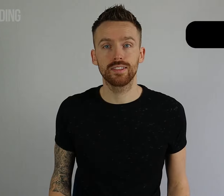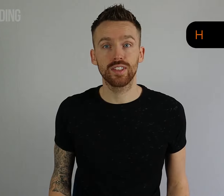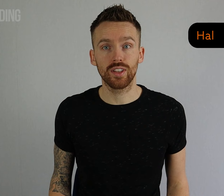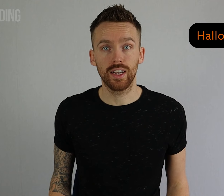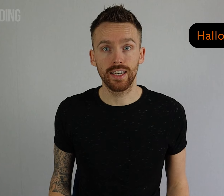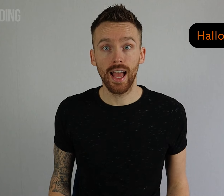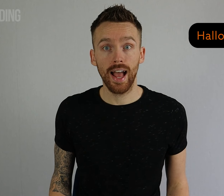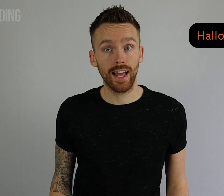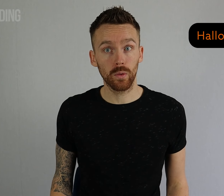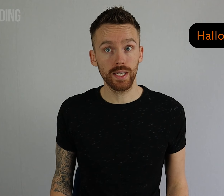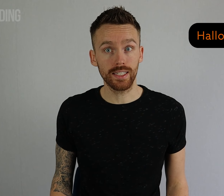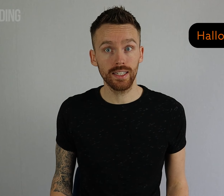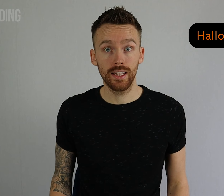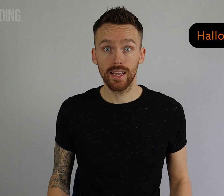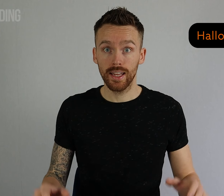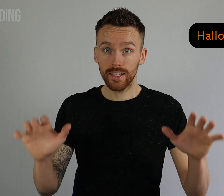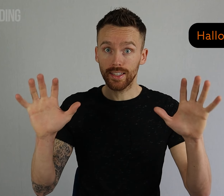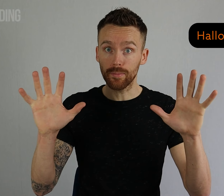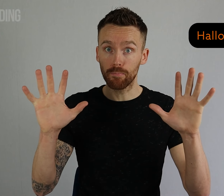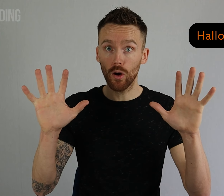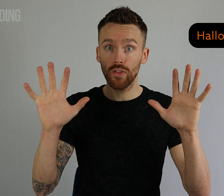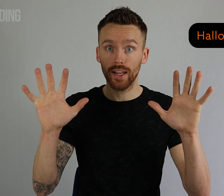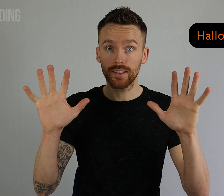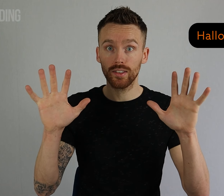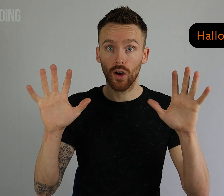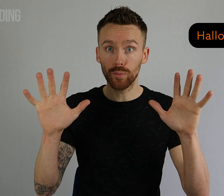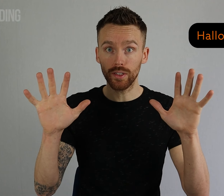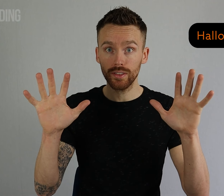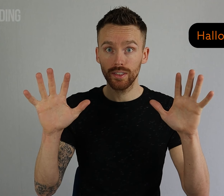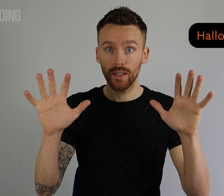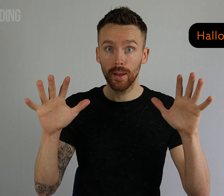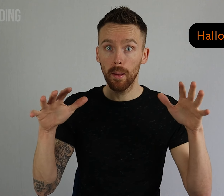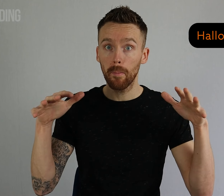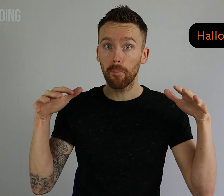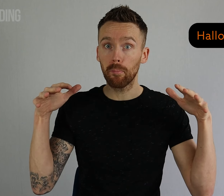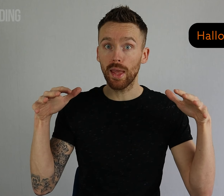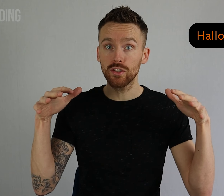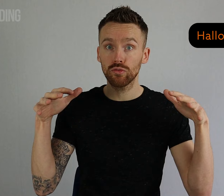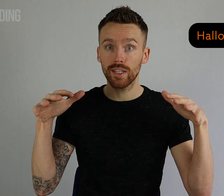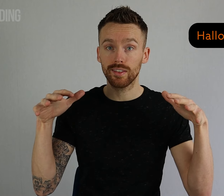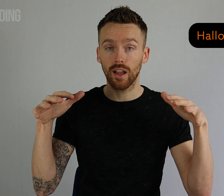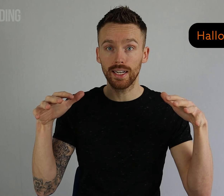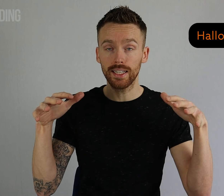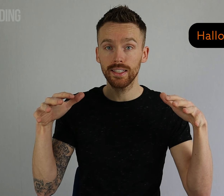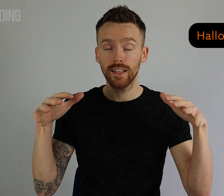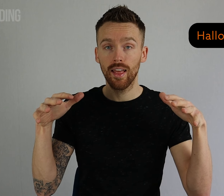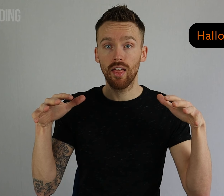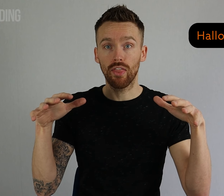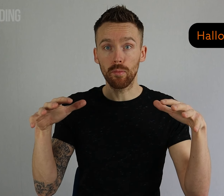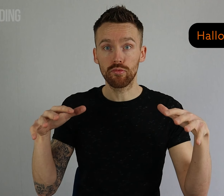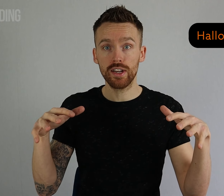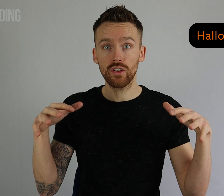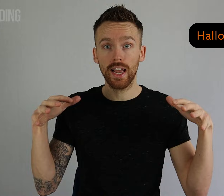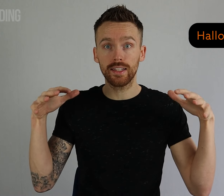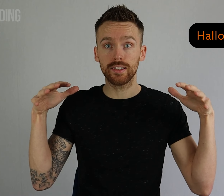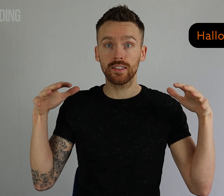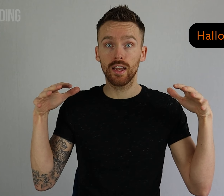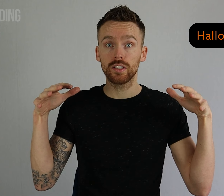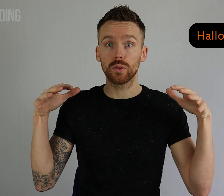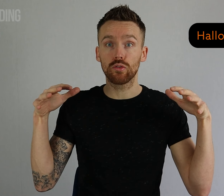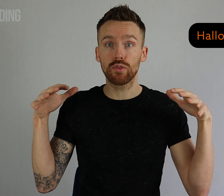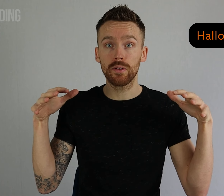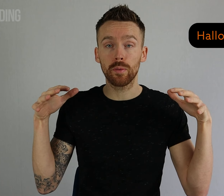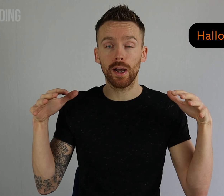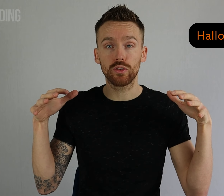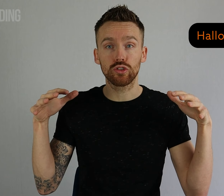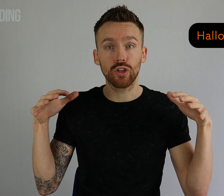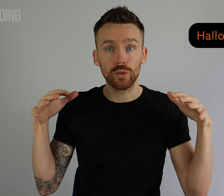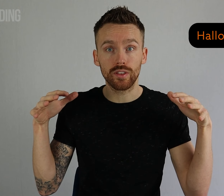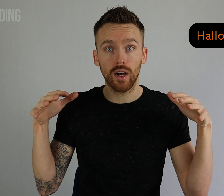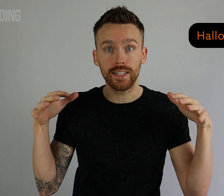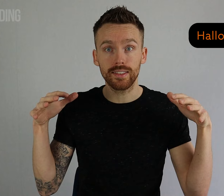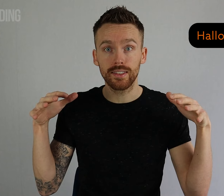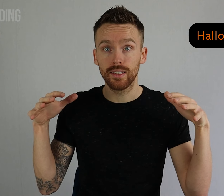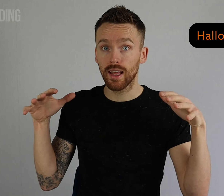To sign Halloween, keep both hands. Bend your wrists slightly, then bring your hands to around about your shoulder's height.